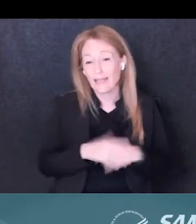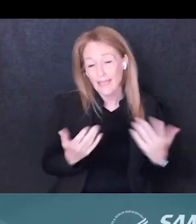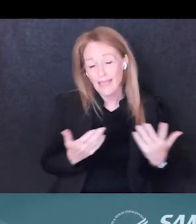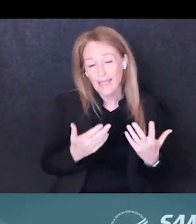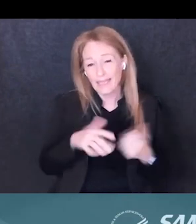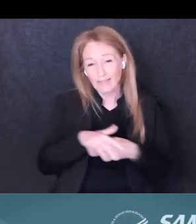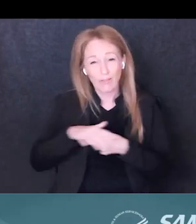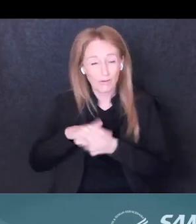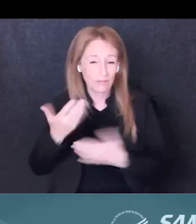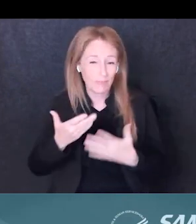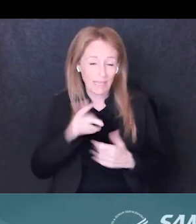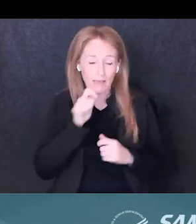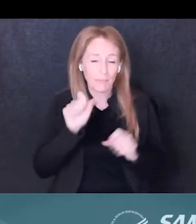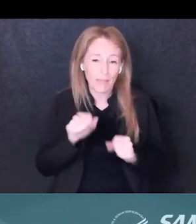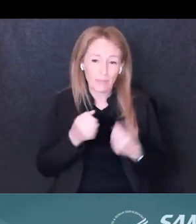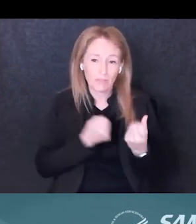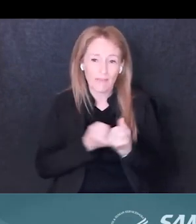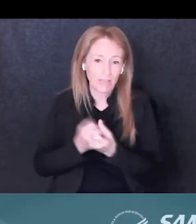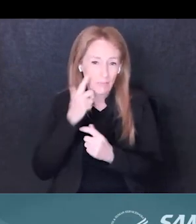BECAUSE OF THE POLITICAL PRESSURES PEOPLE ARE IN.